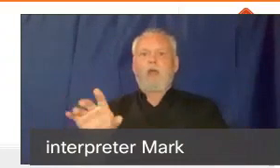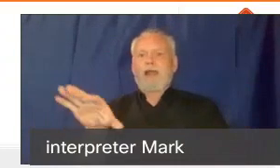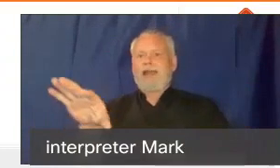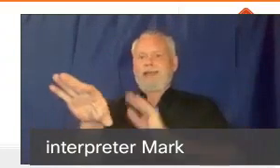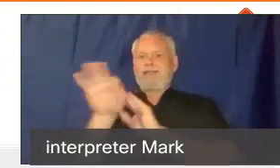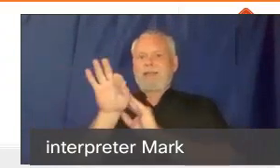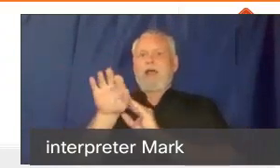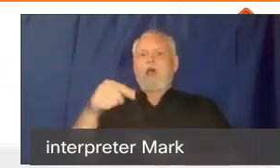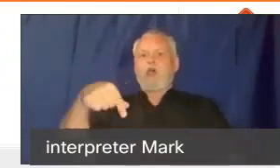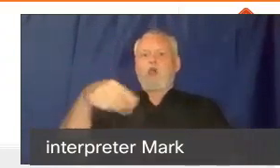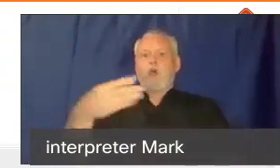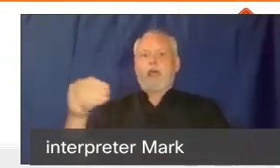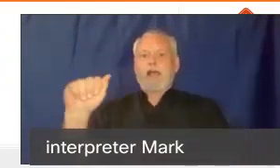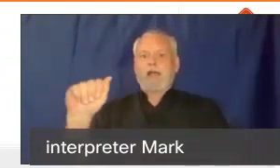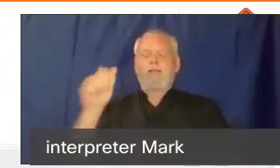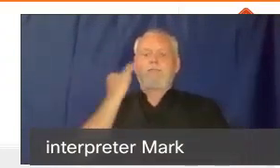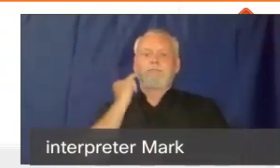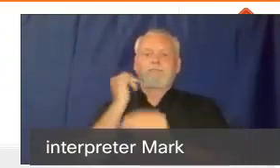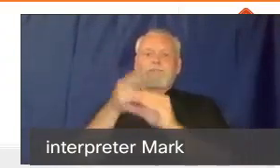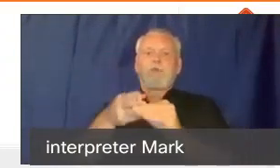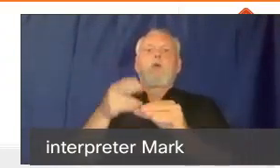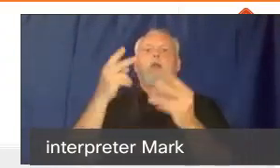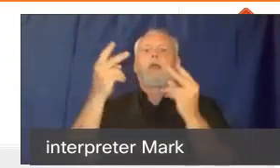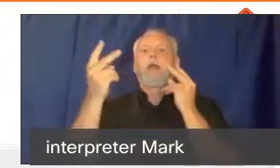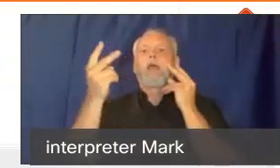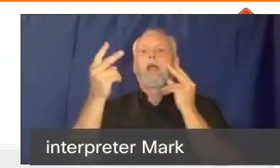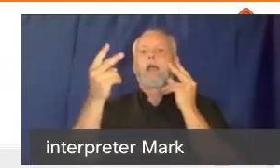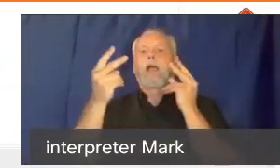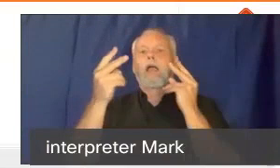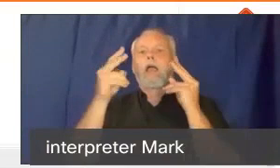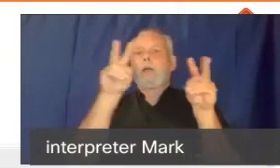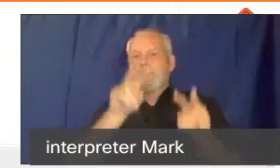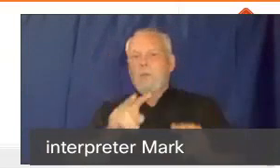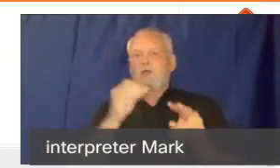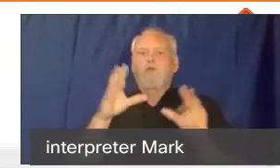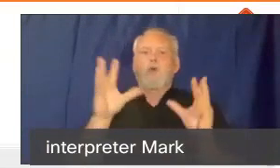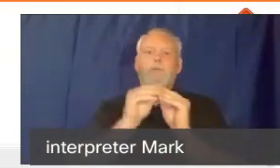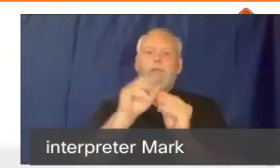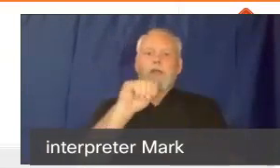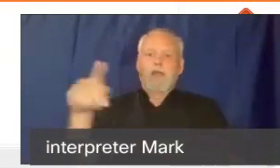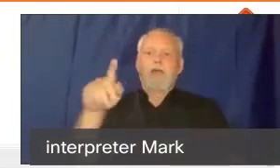If you're joining us by a browser or mobile app, your meeting control should appear in the bottom middle of your screen.